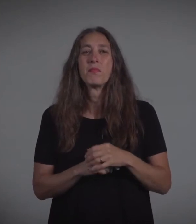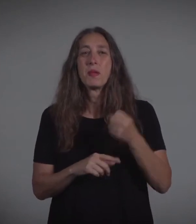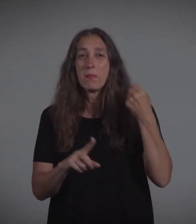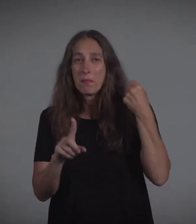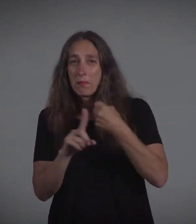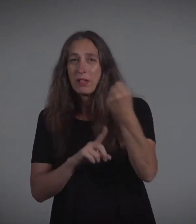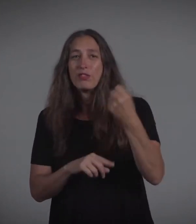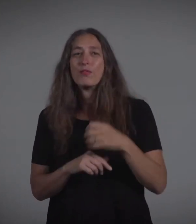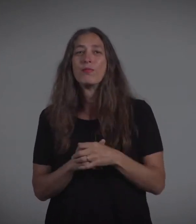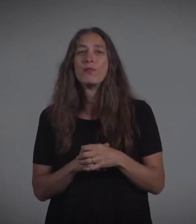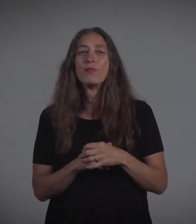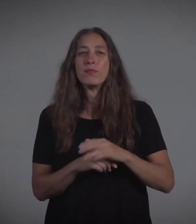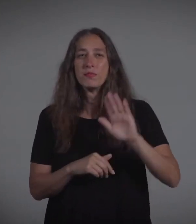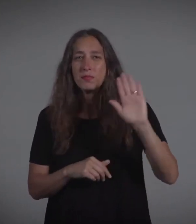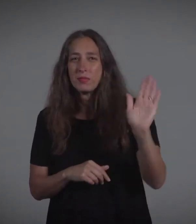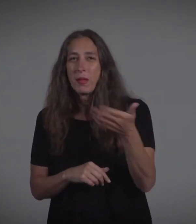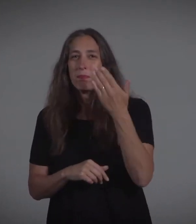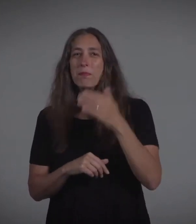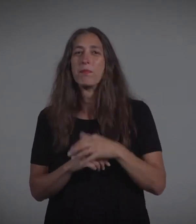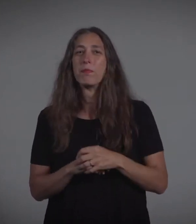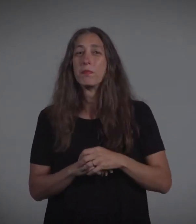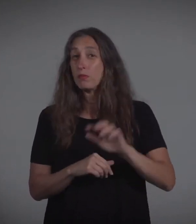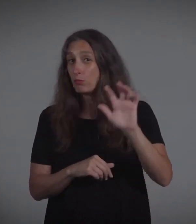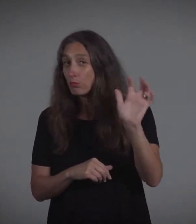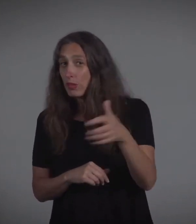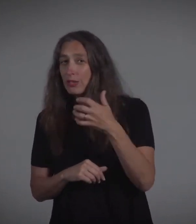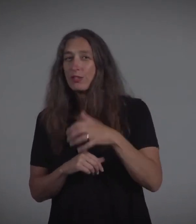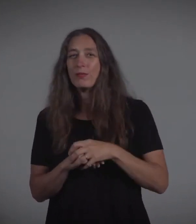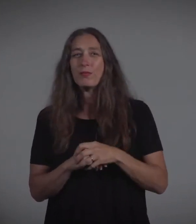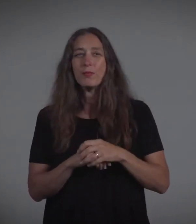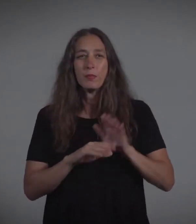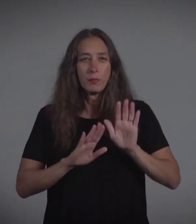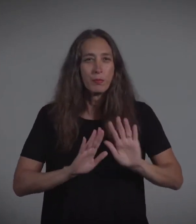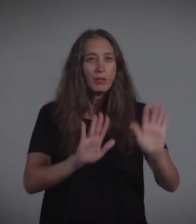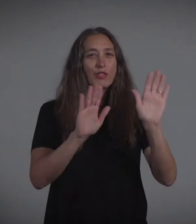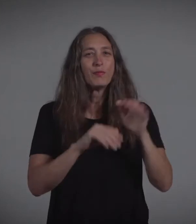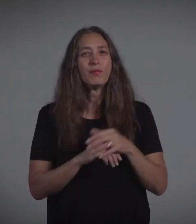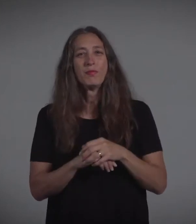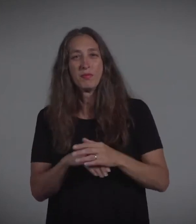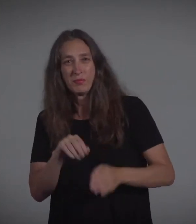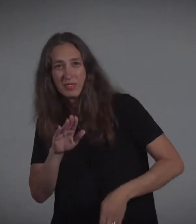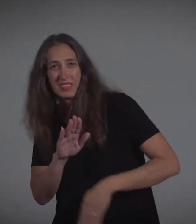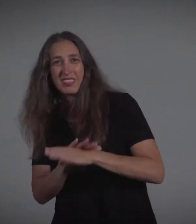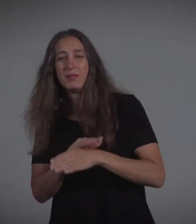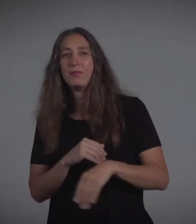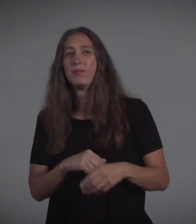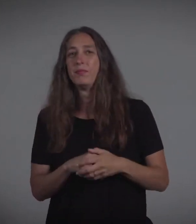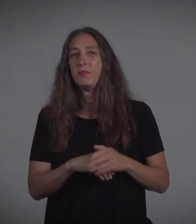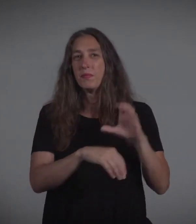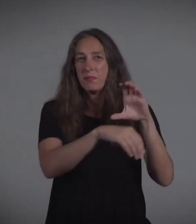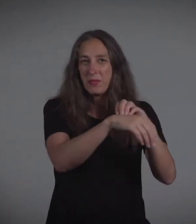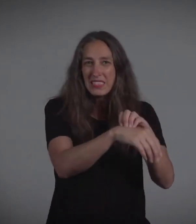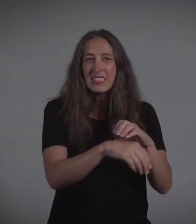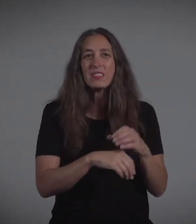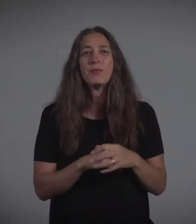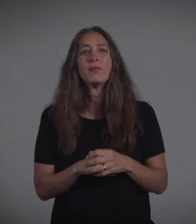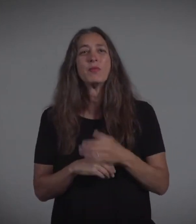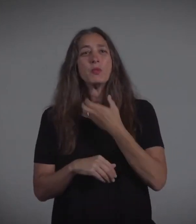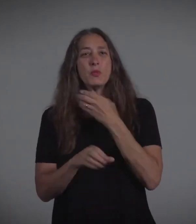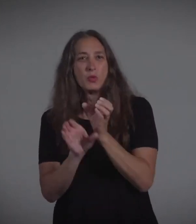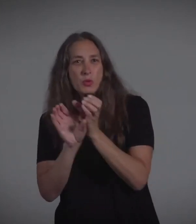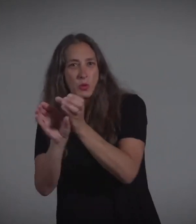Punching Slapping Scratching Pushing/shoving Kicking Biting